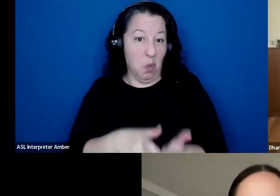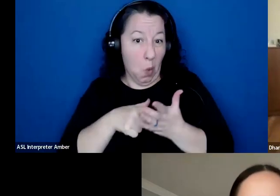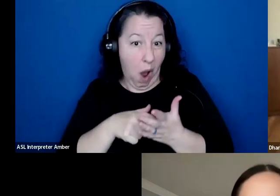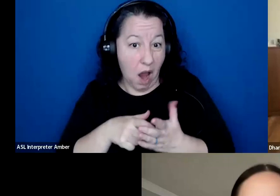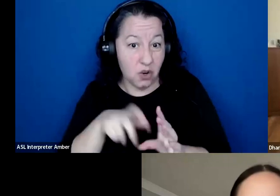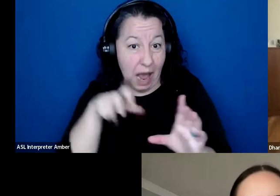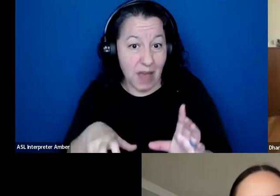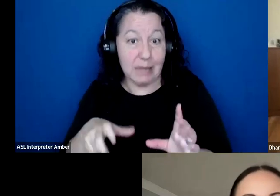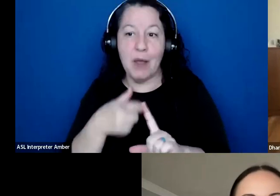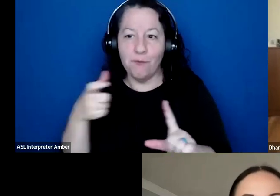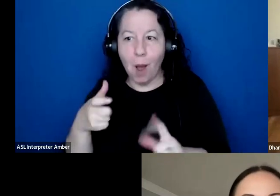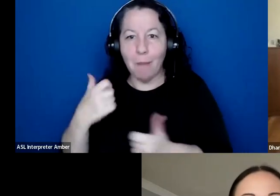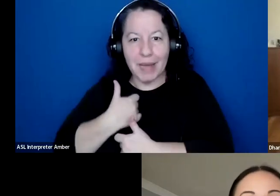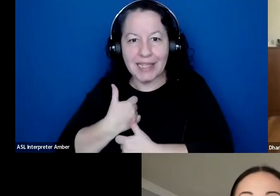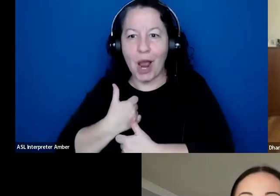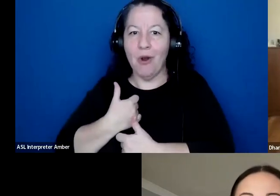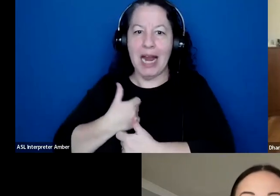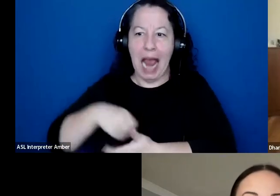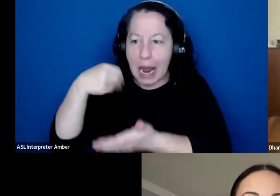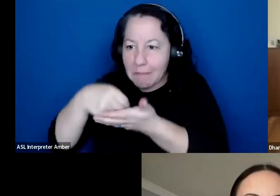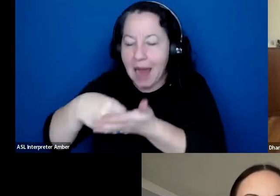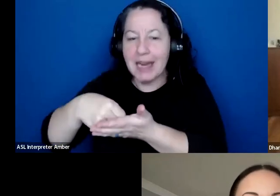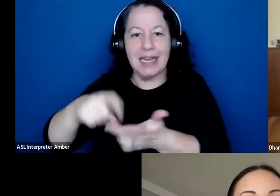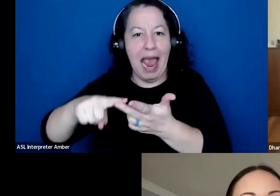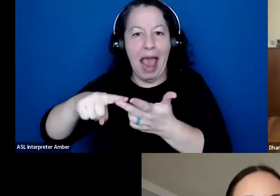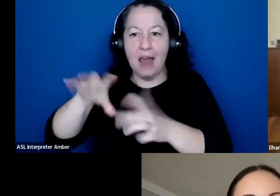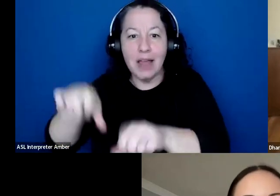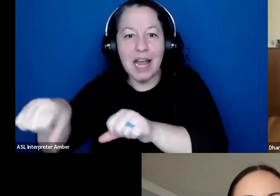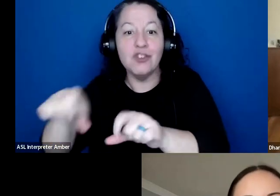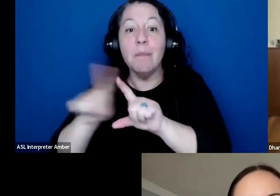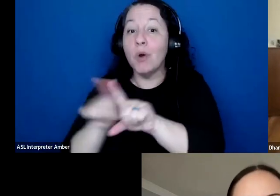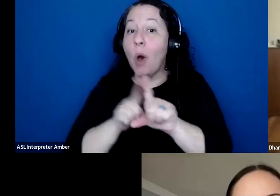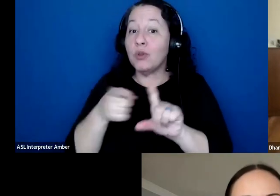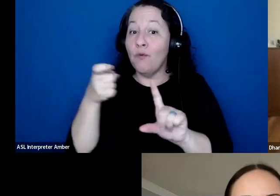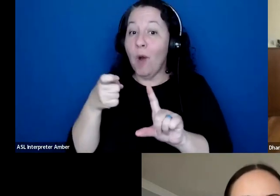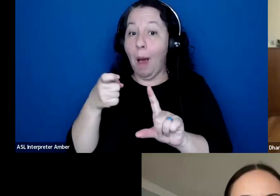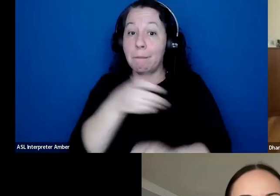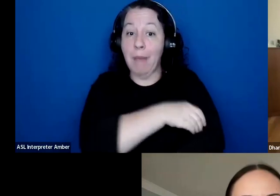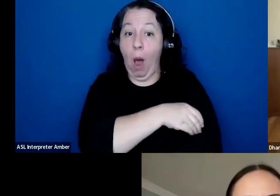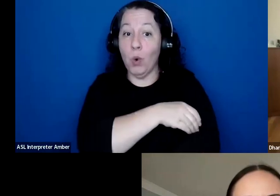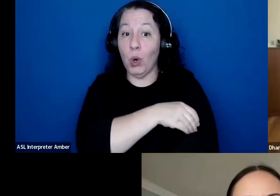from capitalism, from colonization, but also from power. It really requires those who have that power